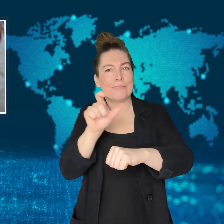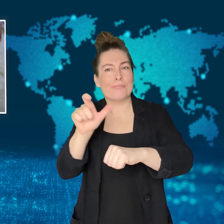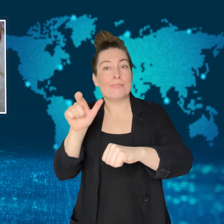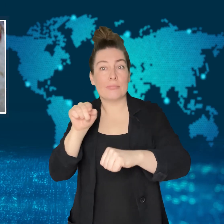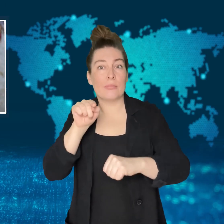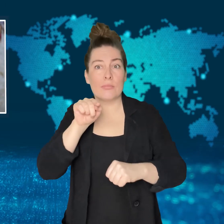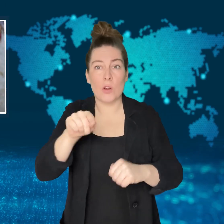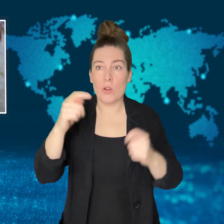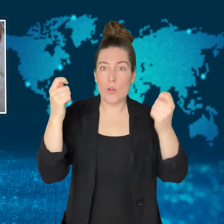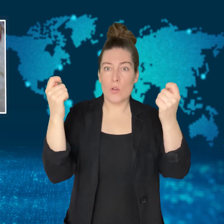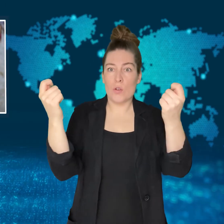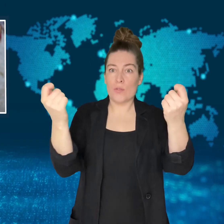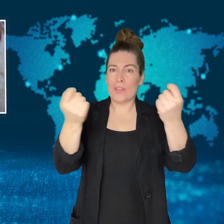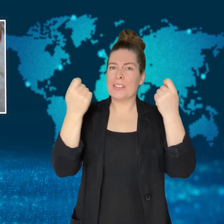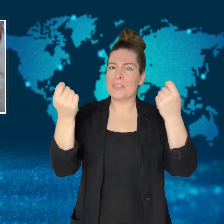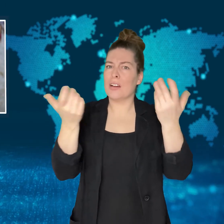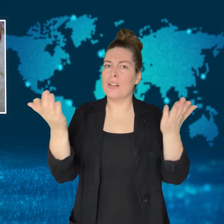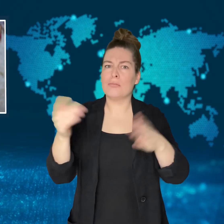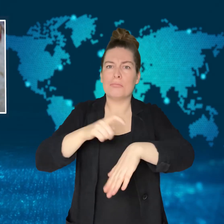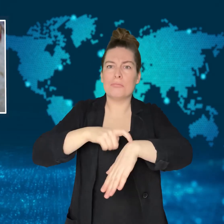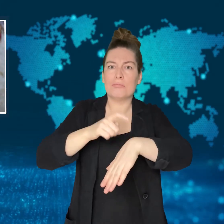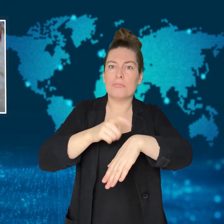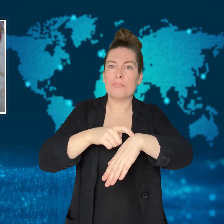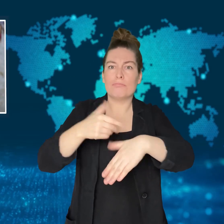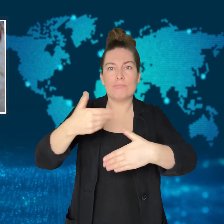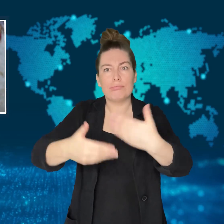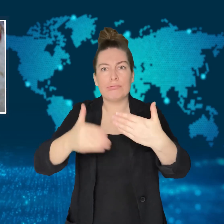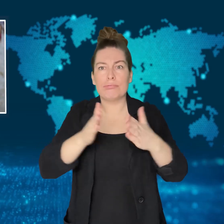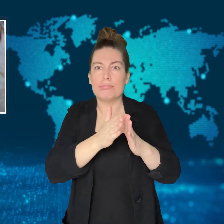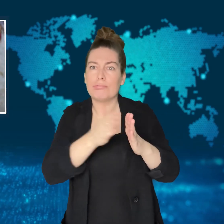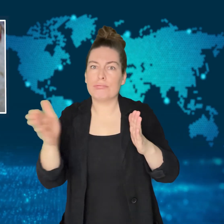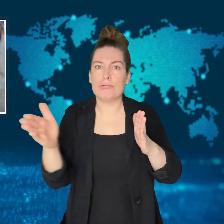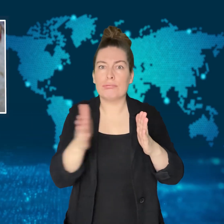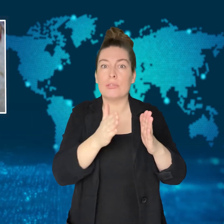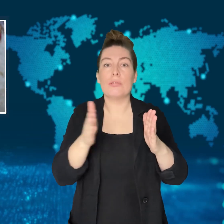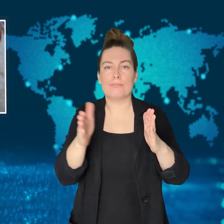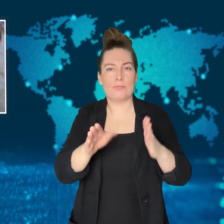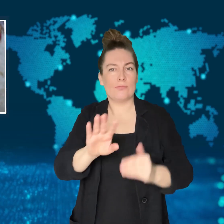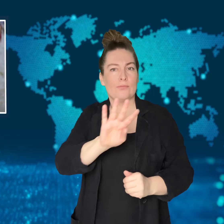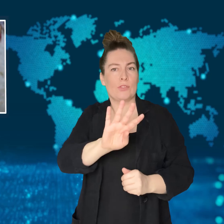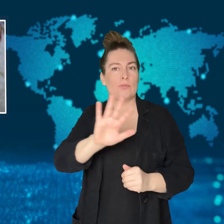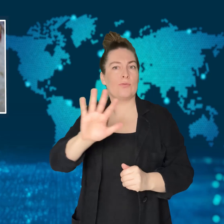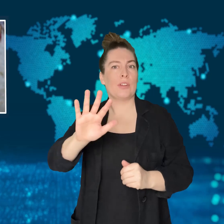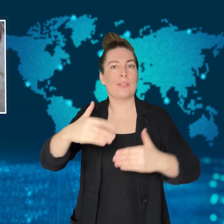There are chants, times of meditation, and prayer.